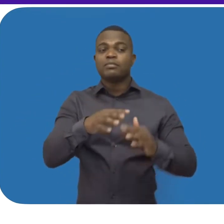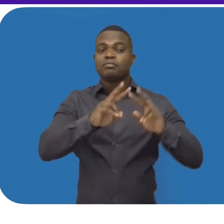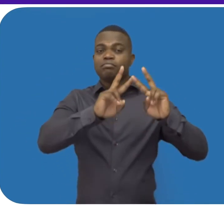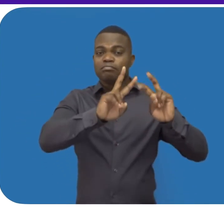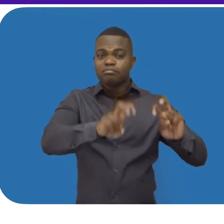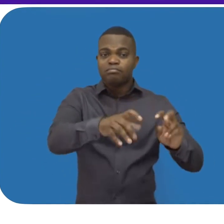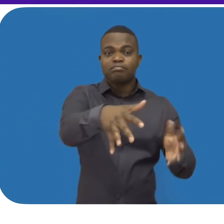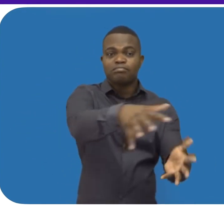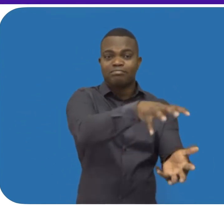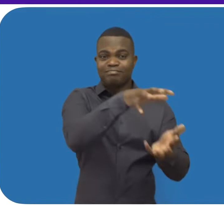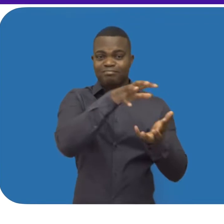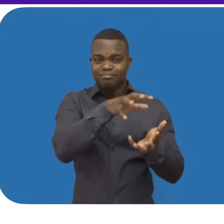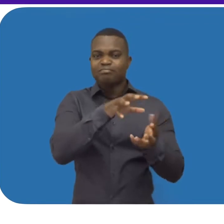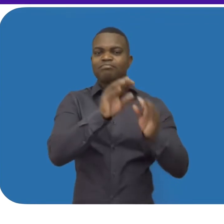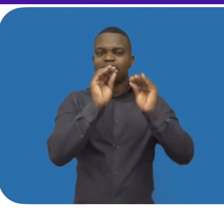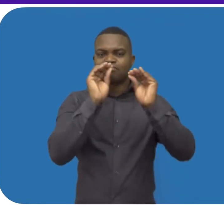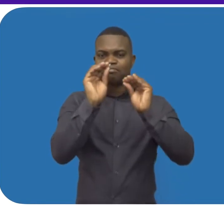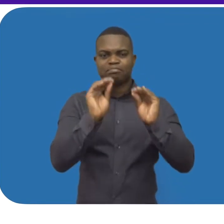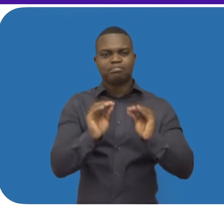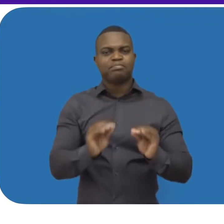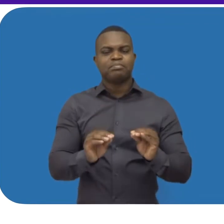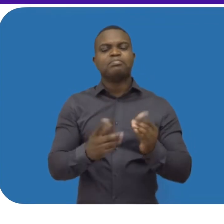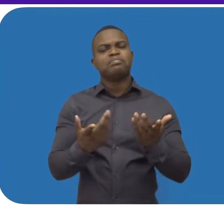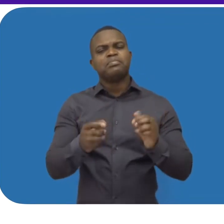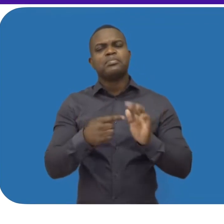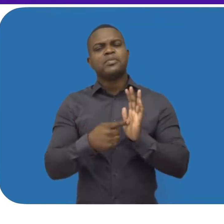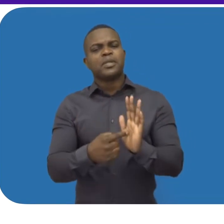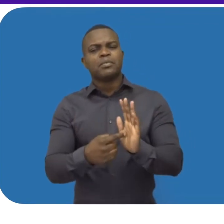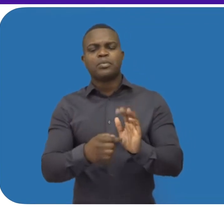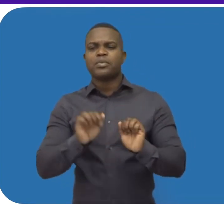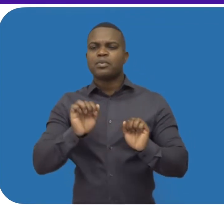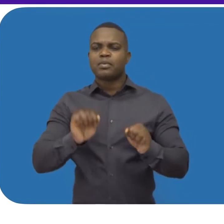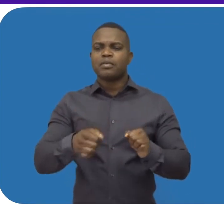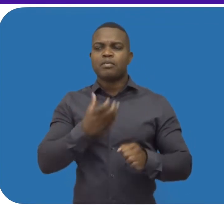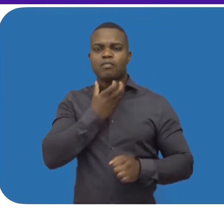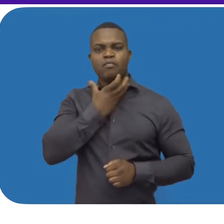These tasks can range from retellings of specific materials, like the Frog Story,